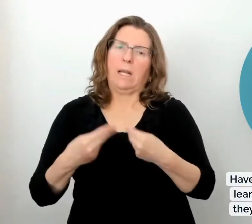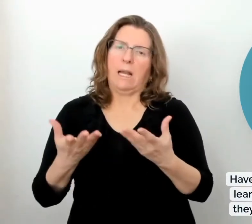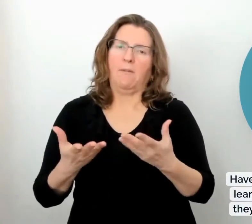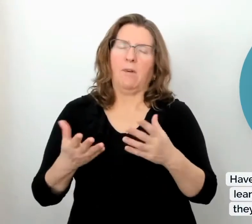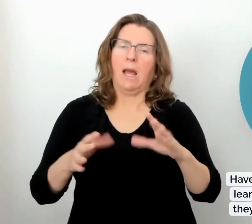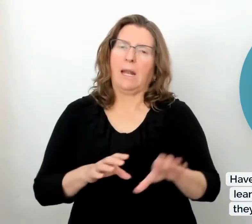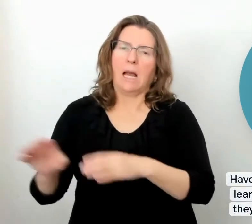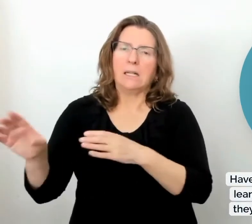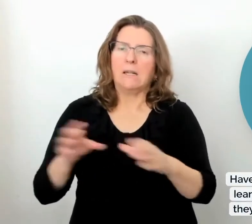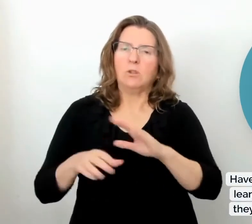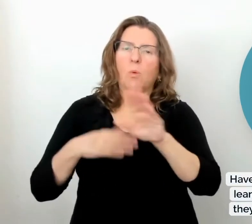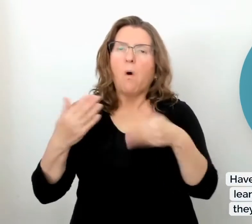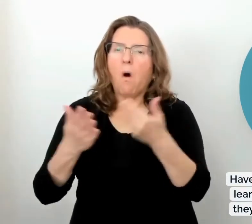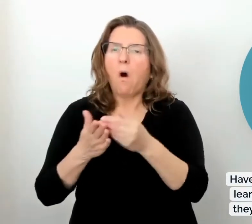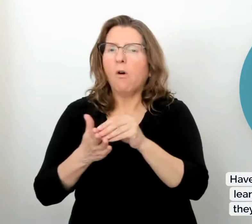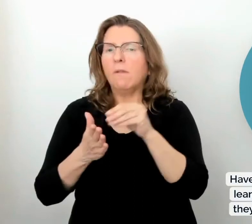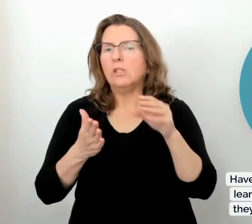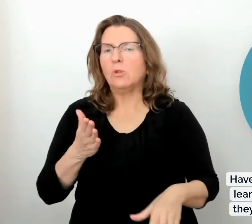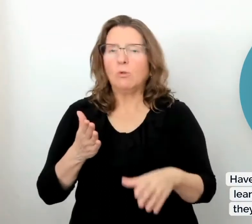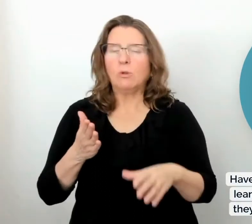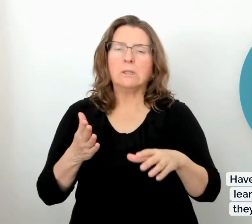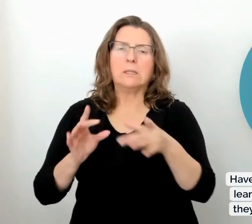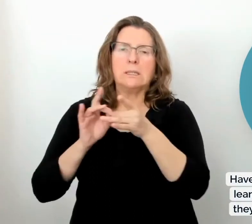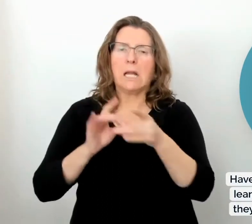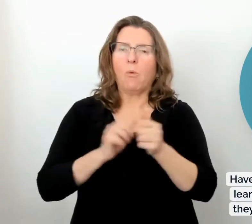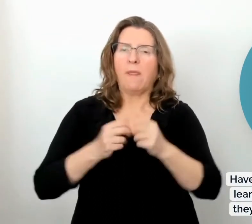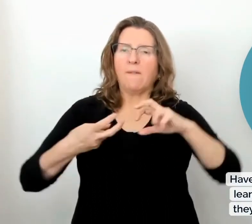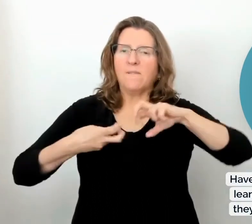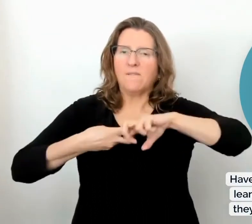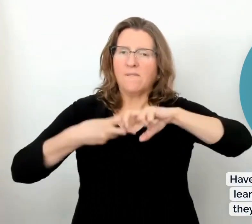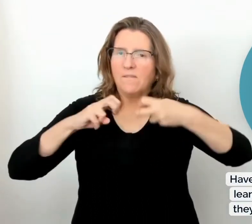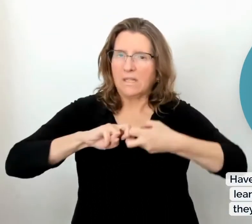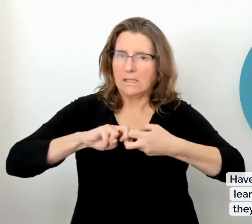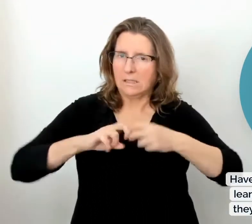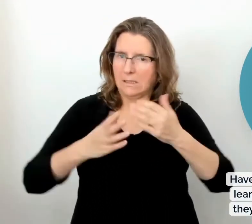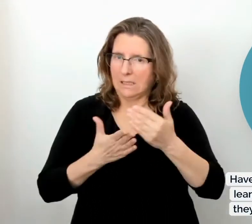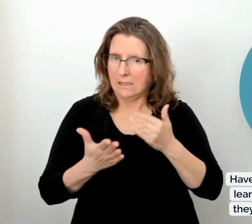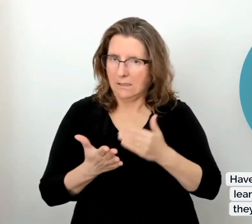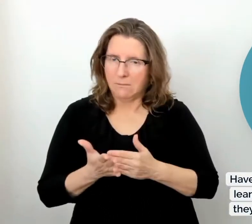For physics, all the students were given the same activity to complete.